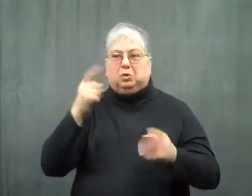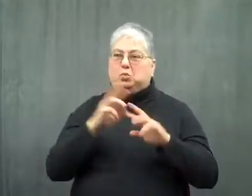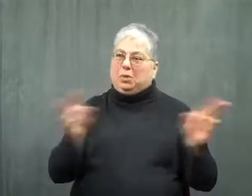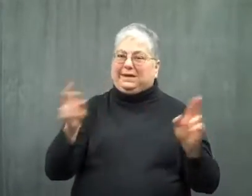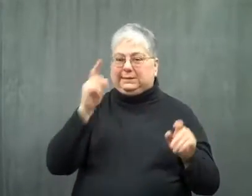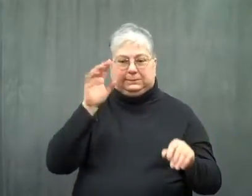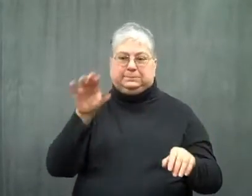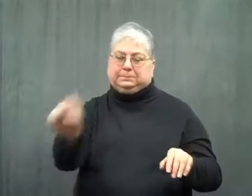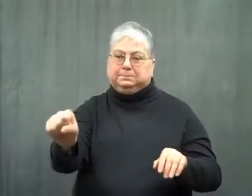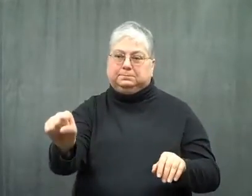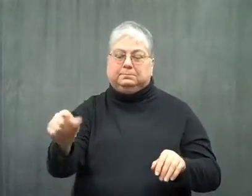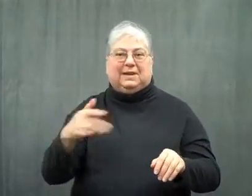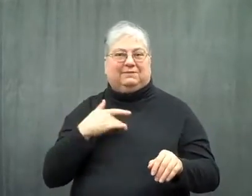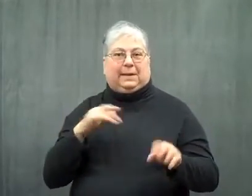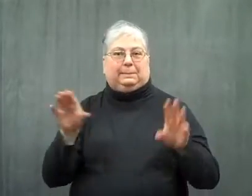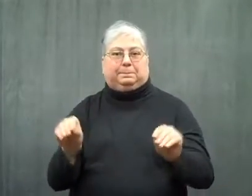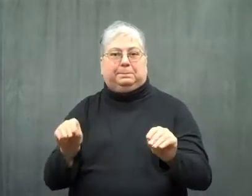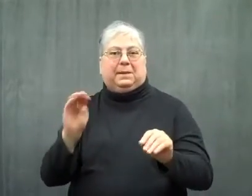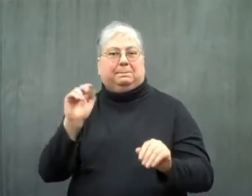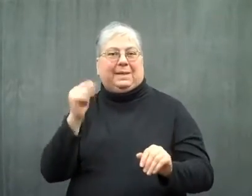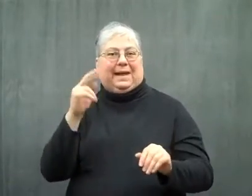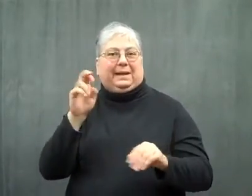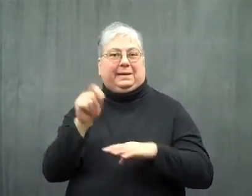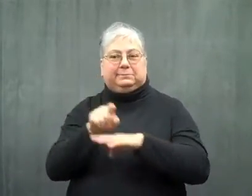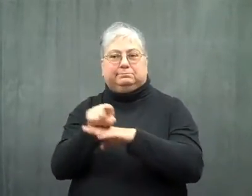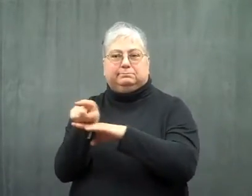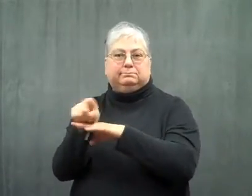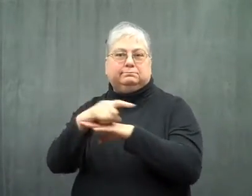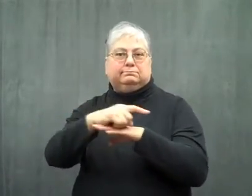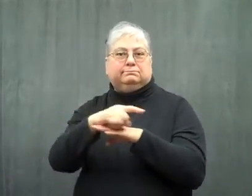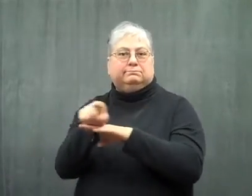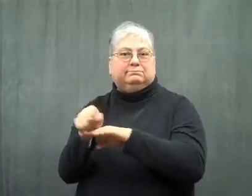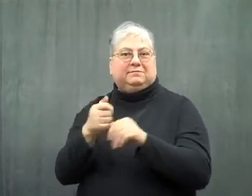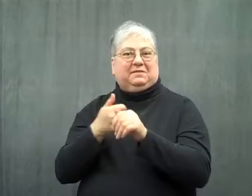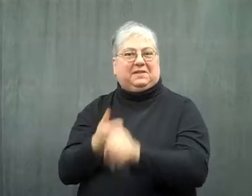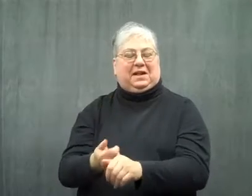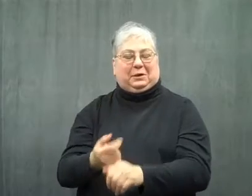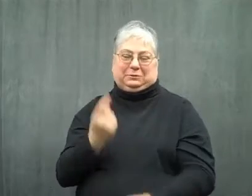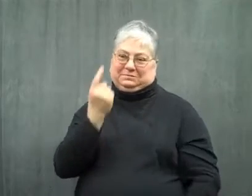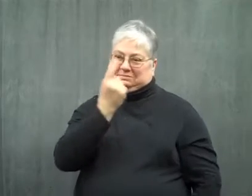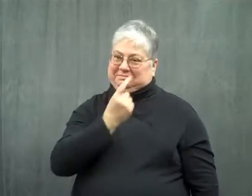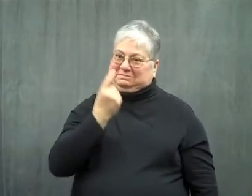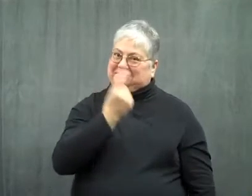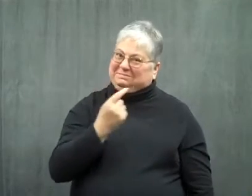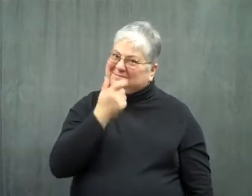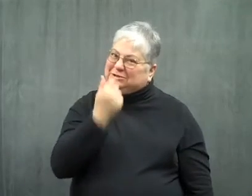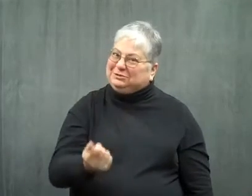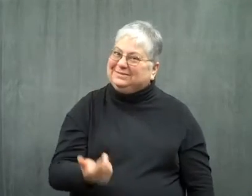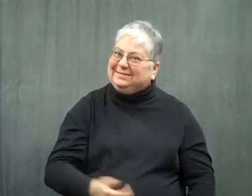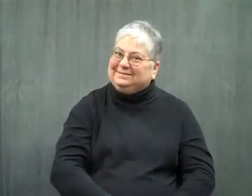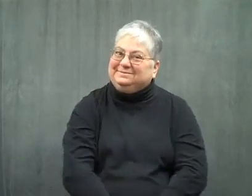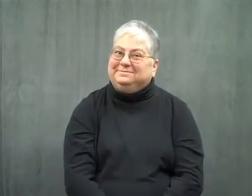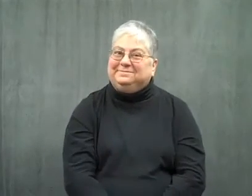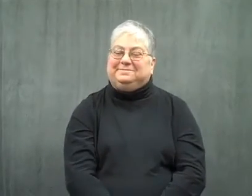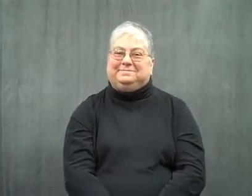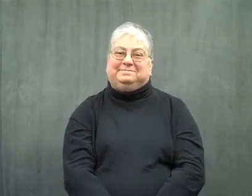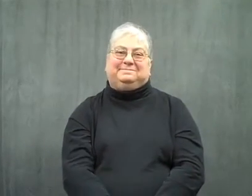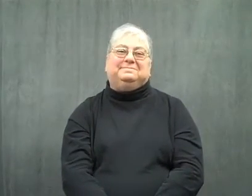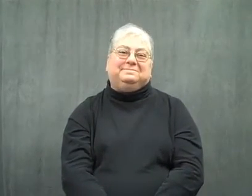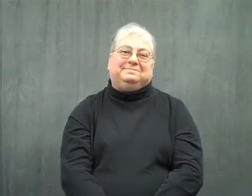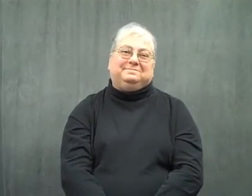They can sense the magnetic fields and follow them. Very interesting!